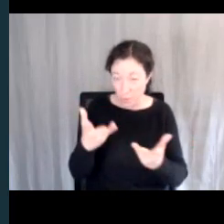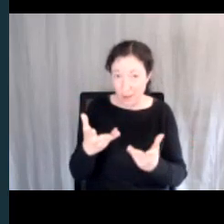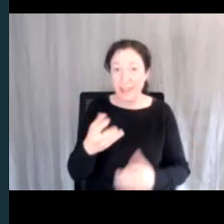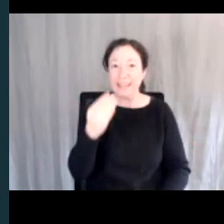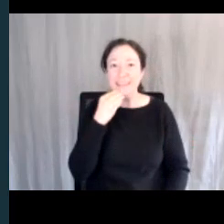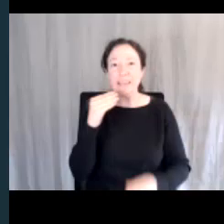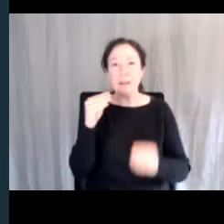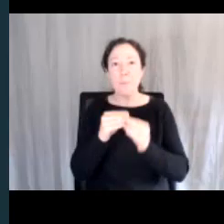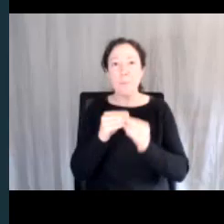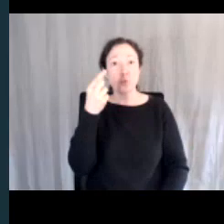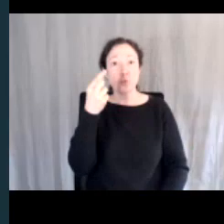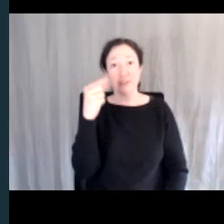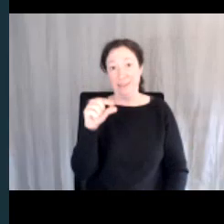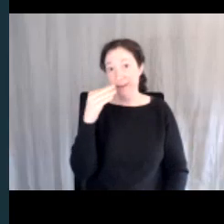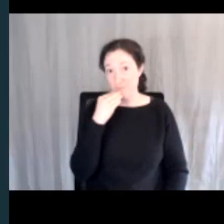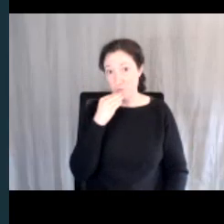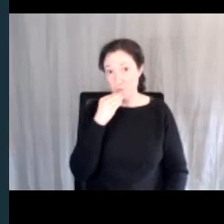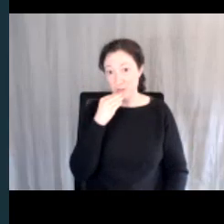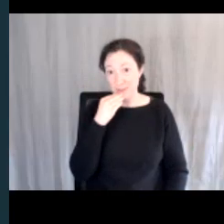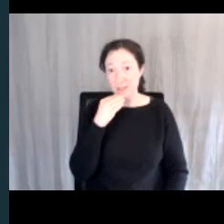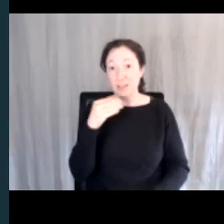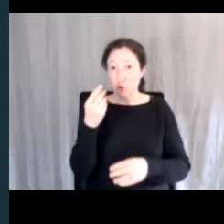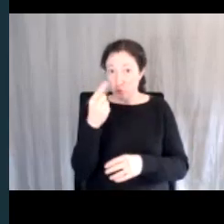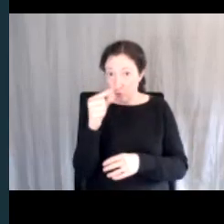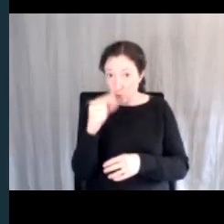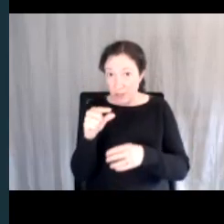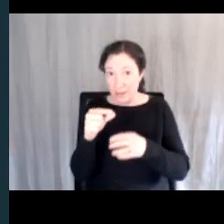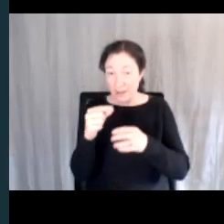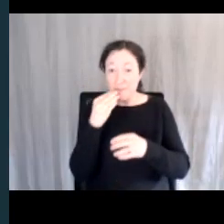Green foods contain phylos, which are natural GLP one promoters.